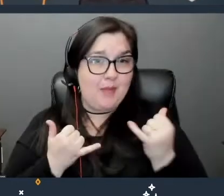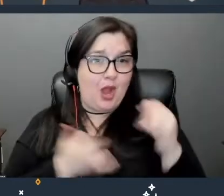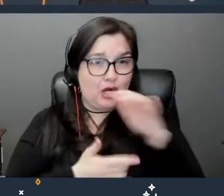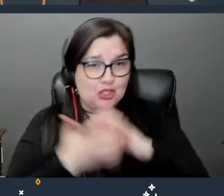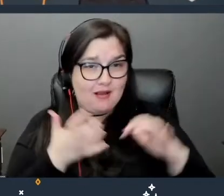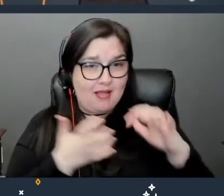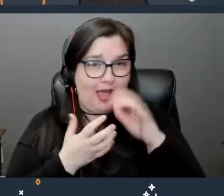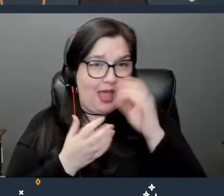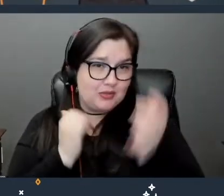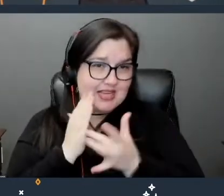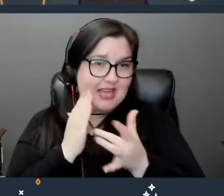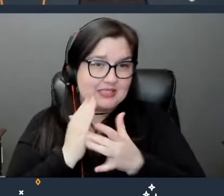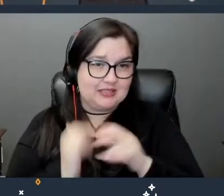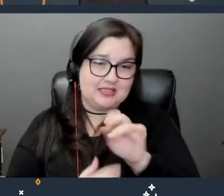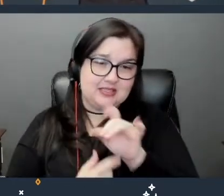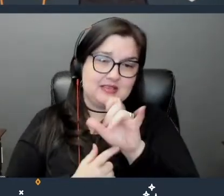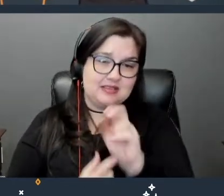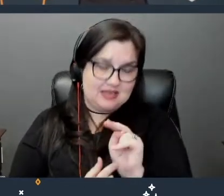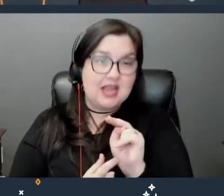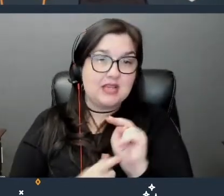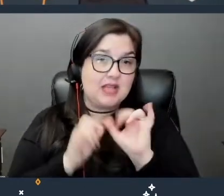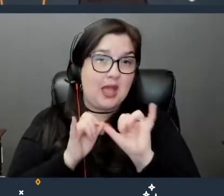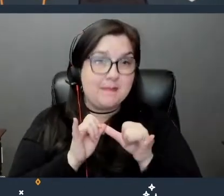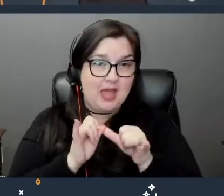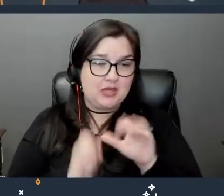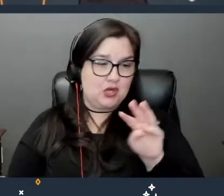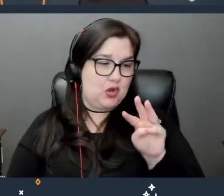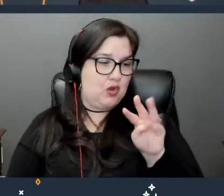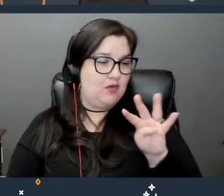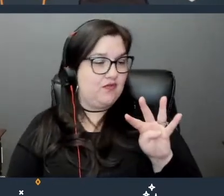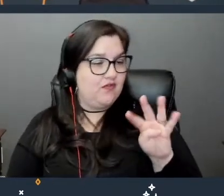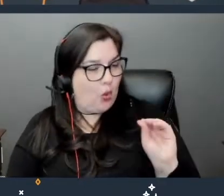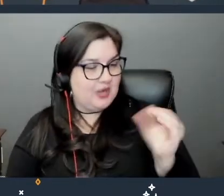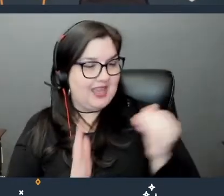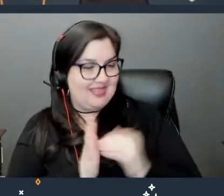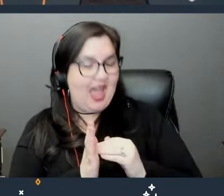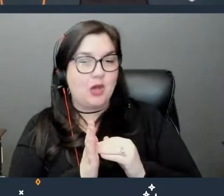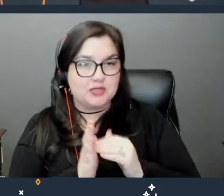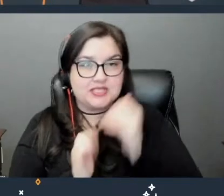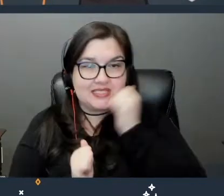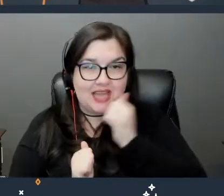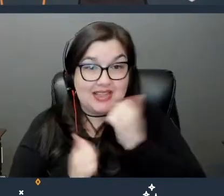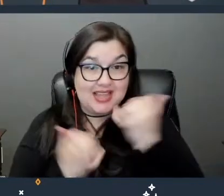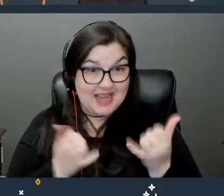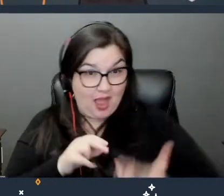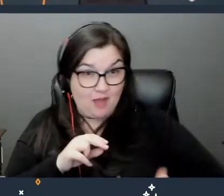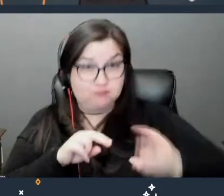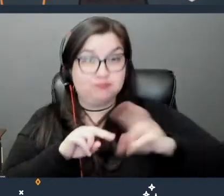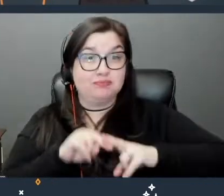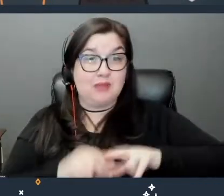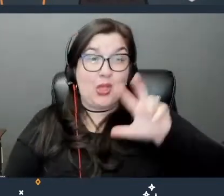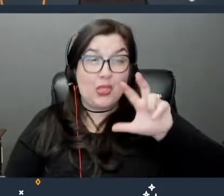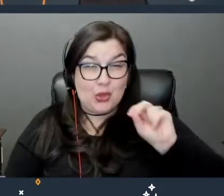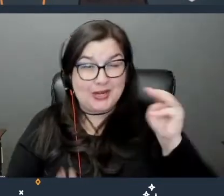Nielsen went from measuring 40,000 households daily to now measuring more than 30 million, and storage is just the foundation